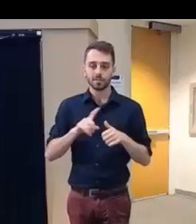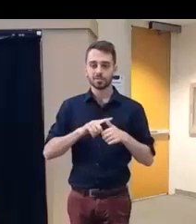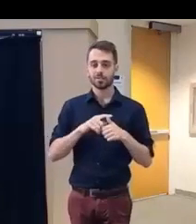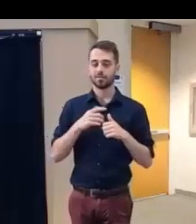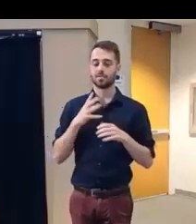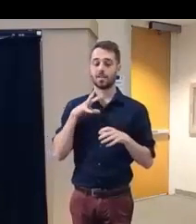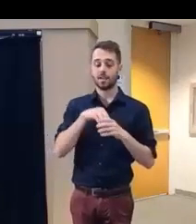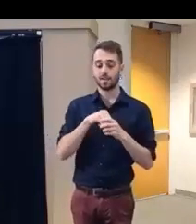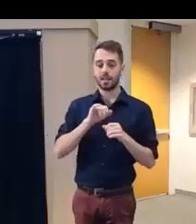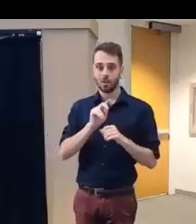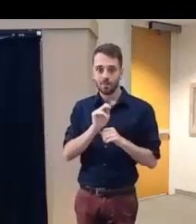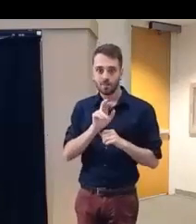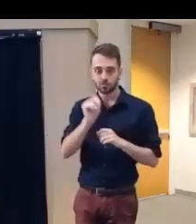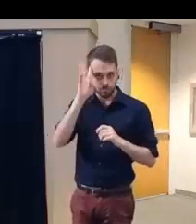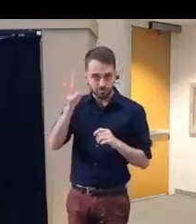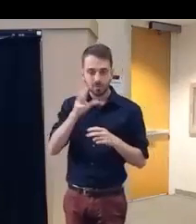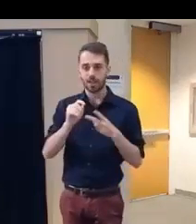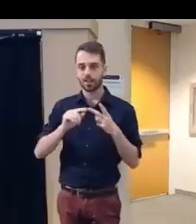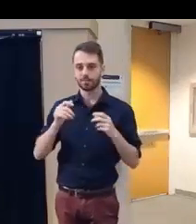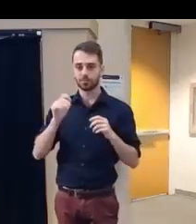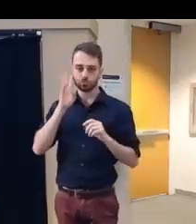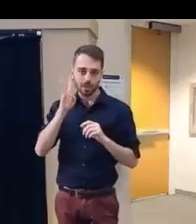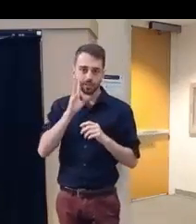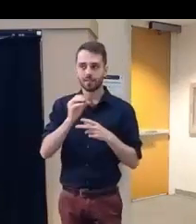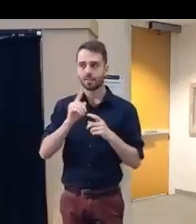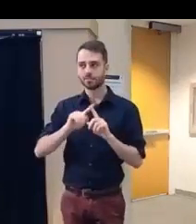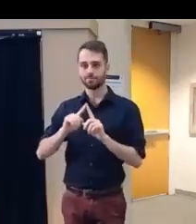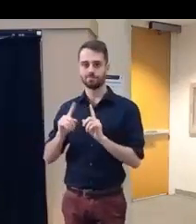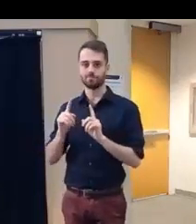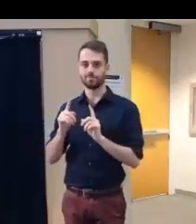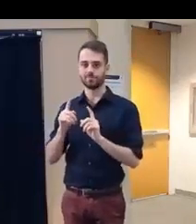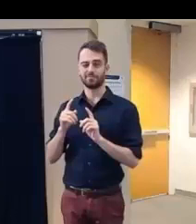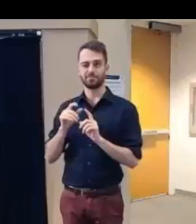really anything execution oriented would not happen without the support of our educational